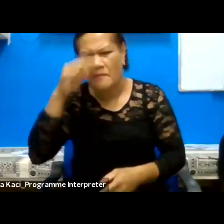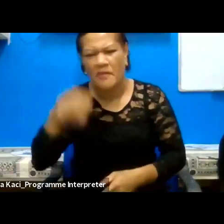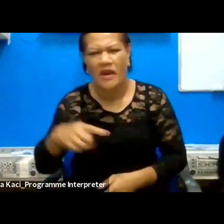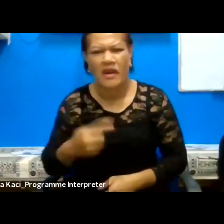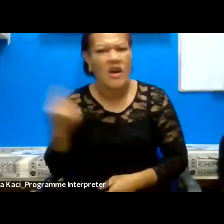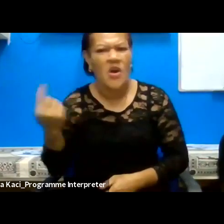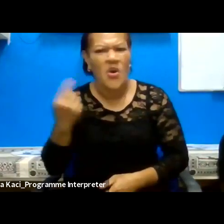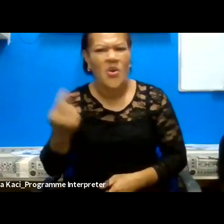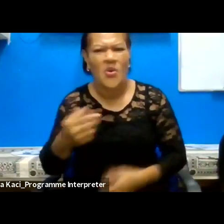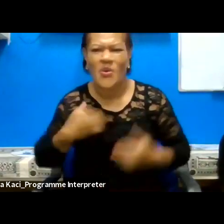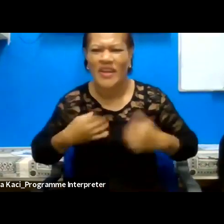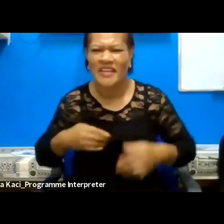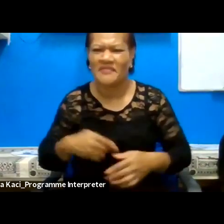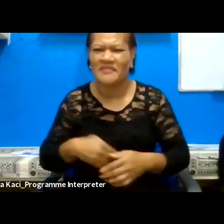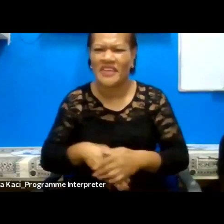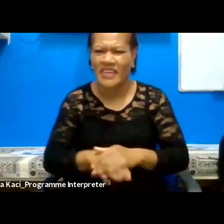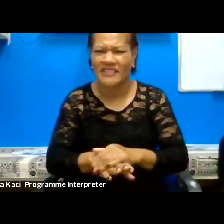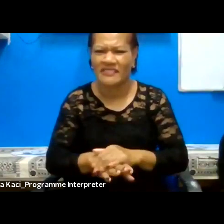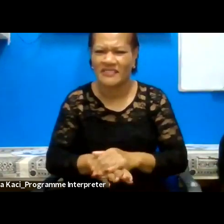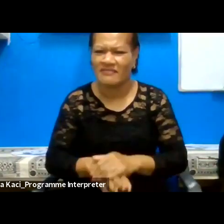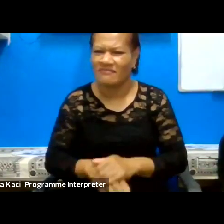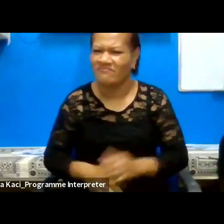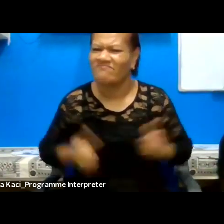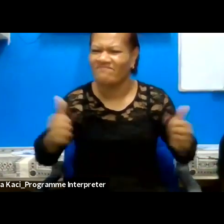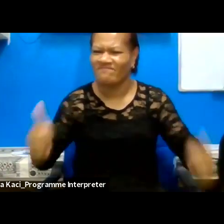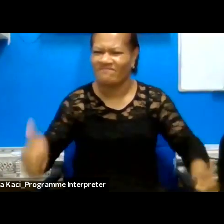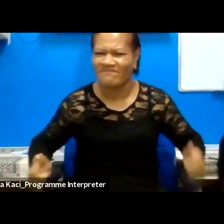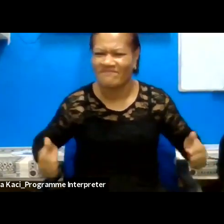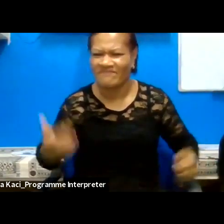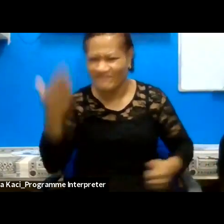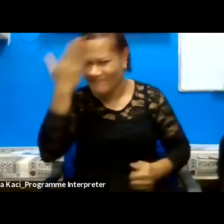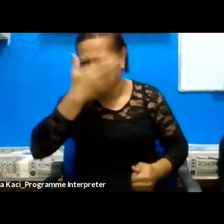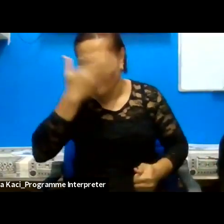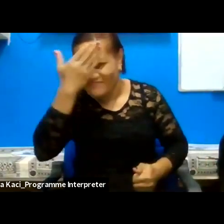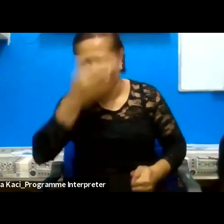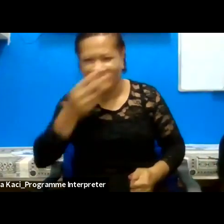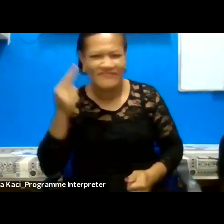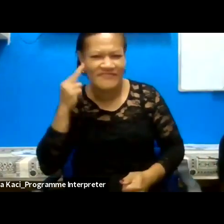Thank you so much. Over to you.